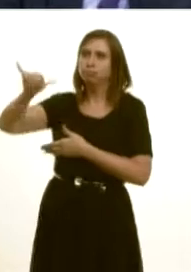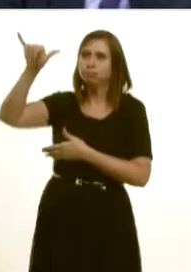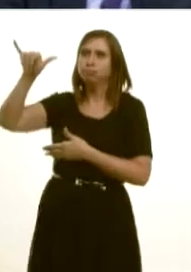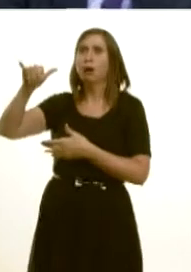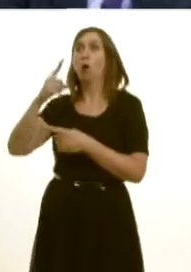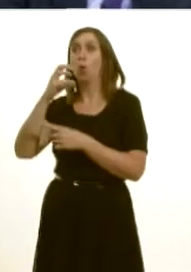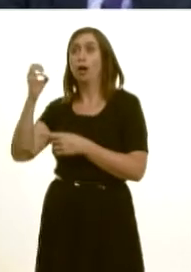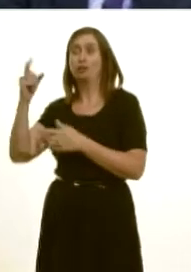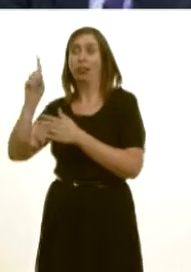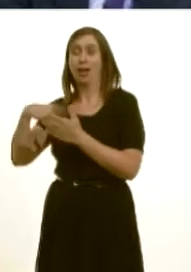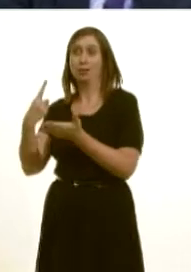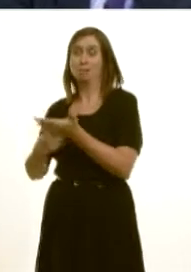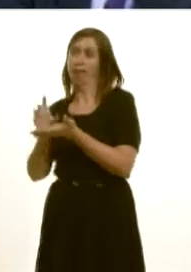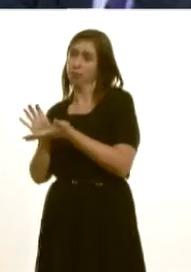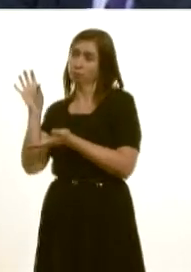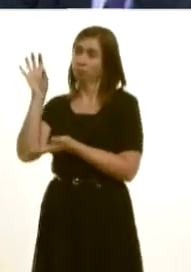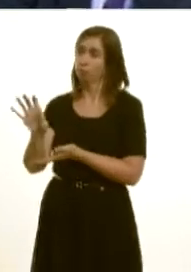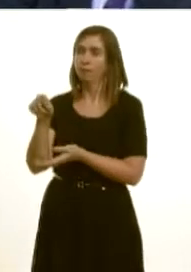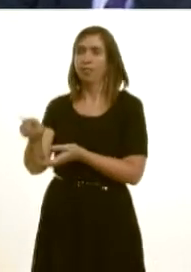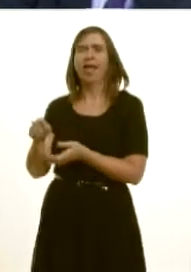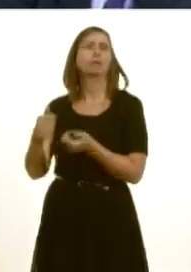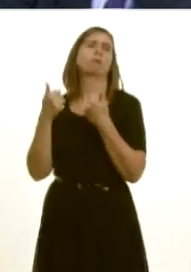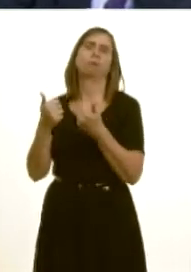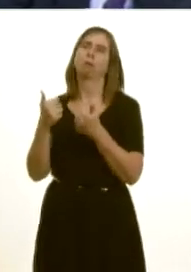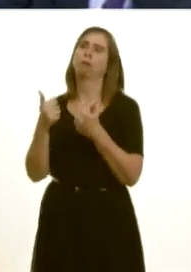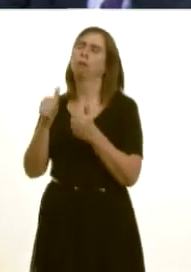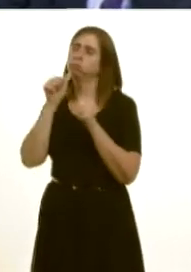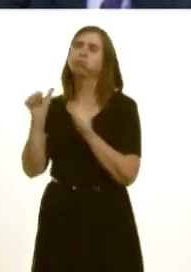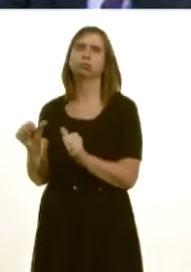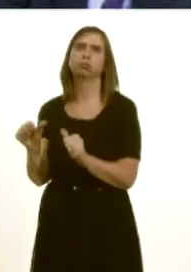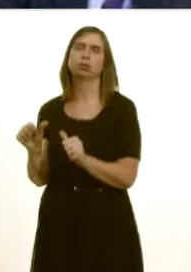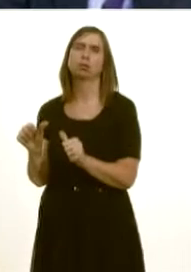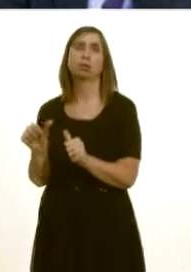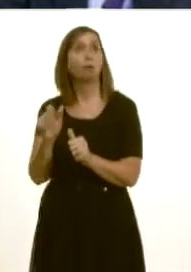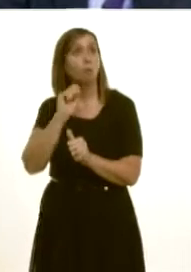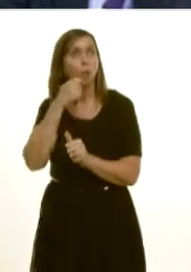in the current financial year, but there has been no indication as of yet as to whether